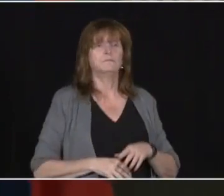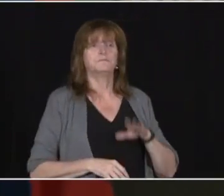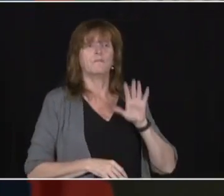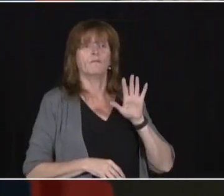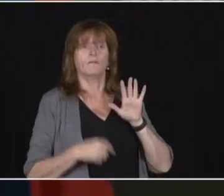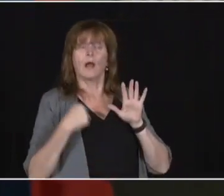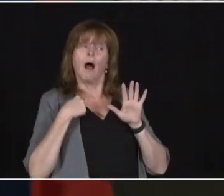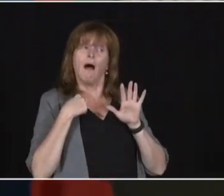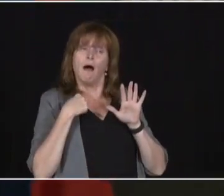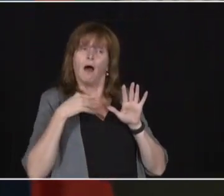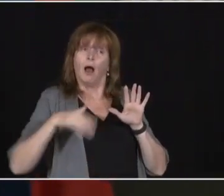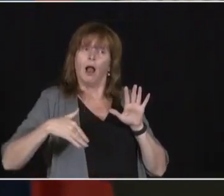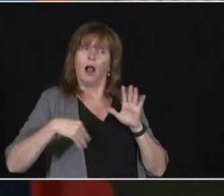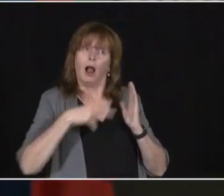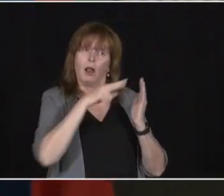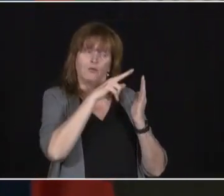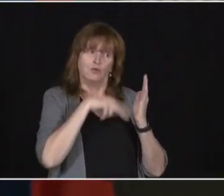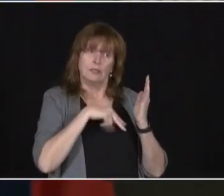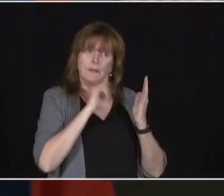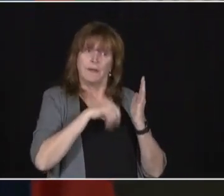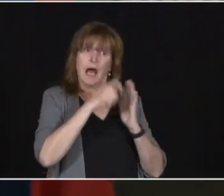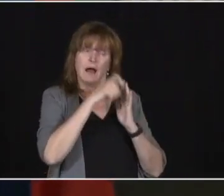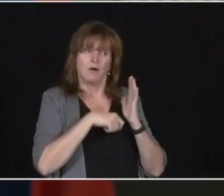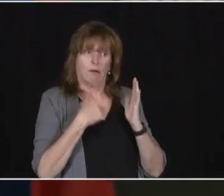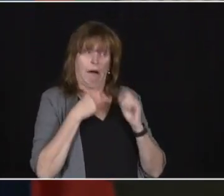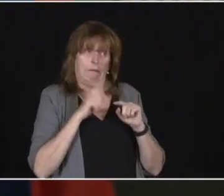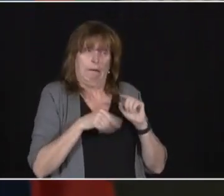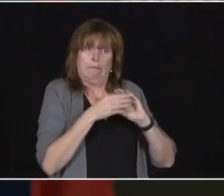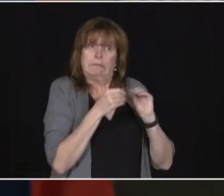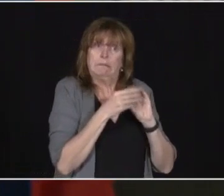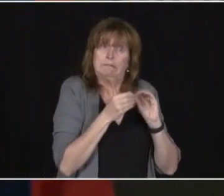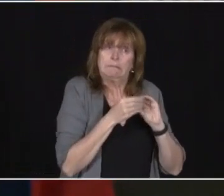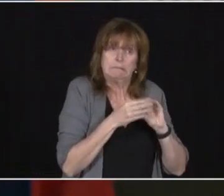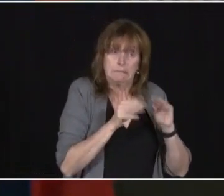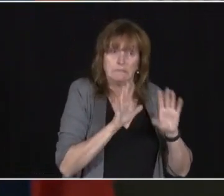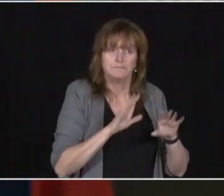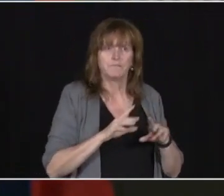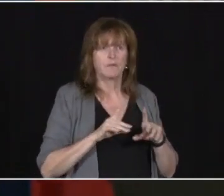yours and to lift restrictions? First of all, I did not lead Mike read the